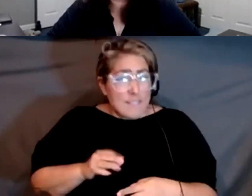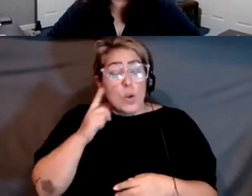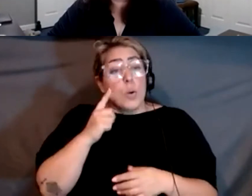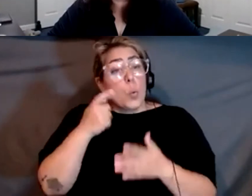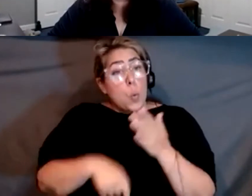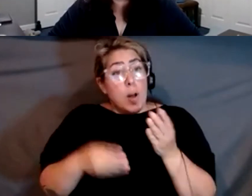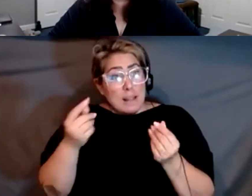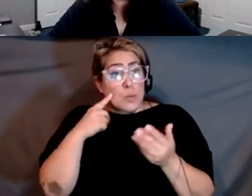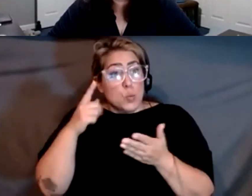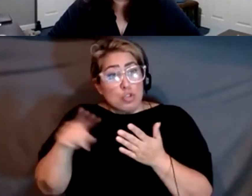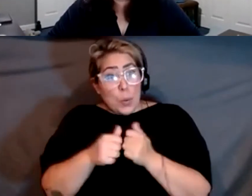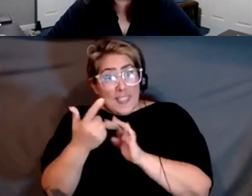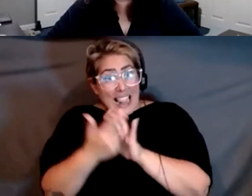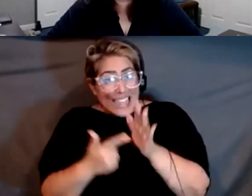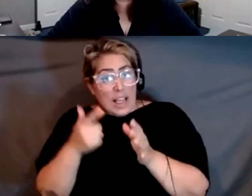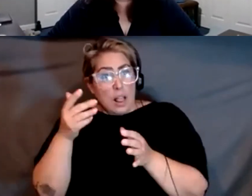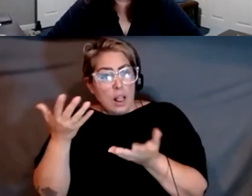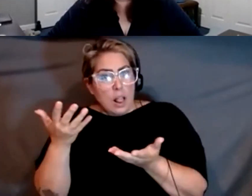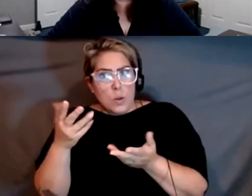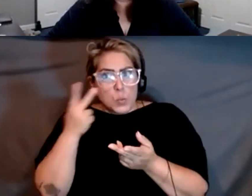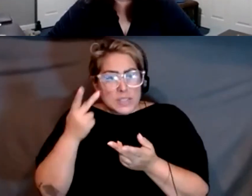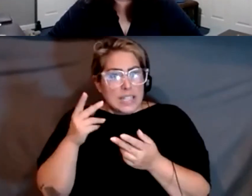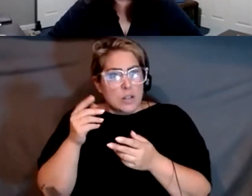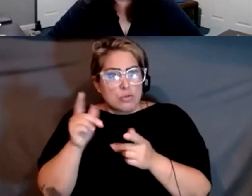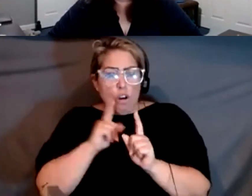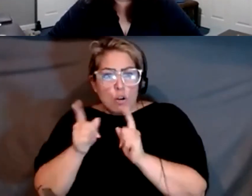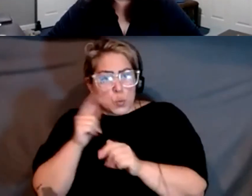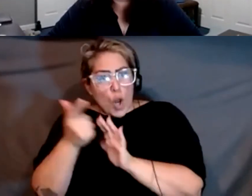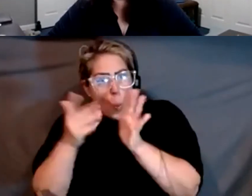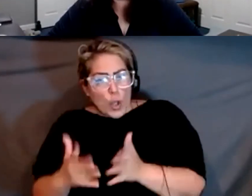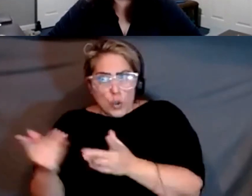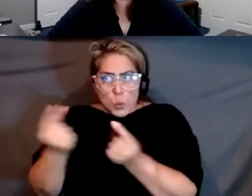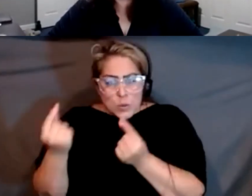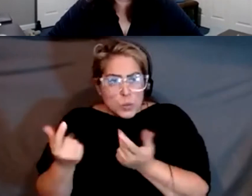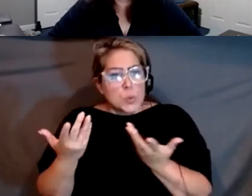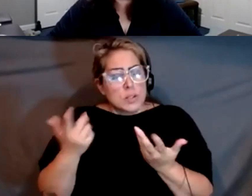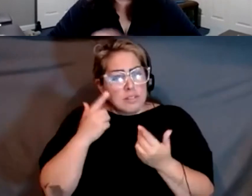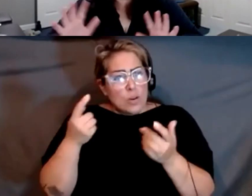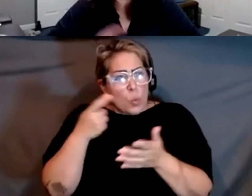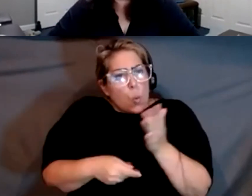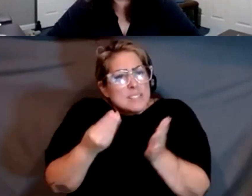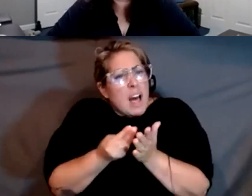do. We are working on the next from a policy piece. Sorry if that was babbling .